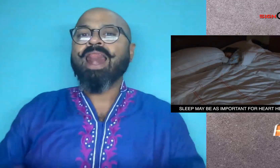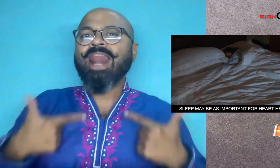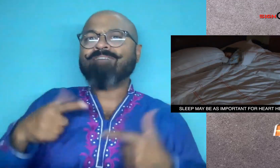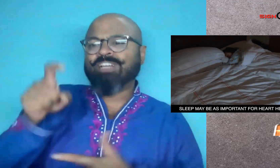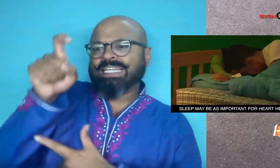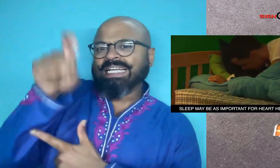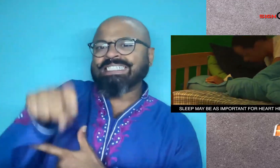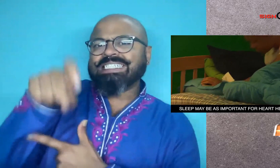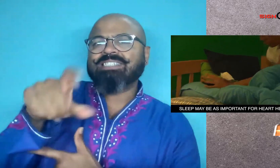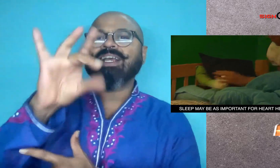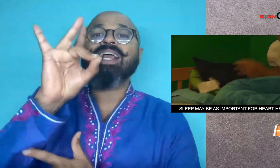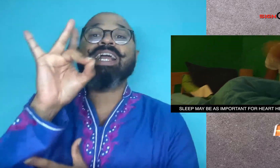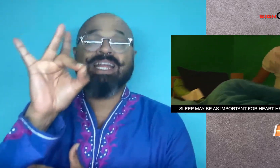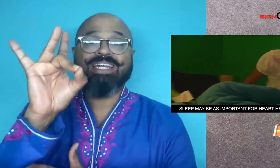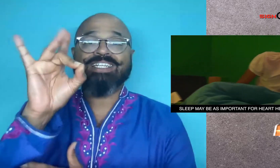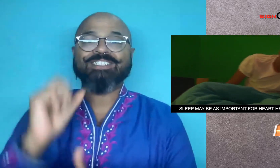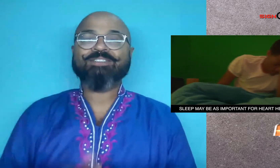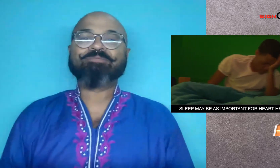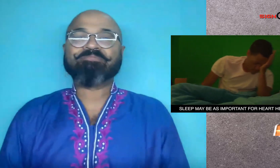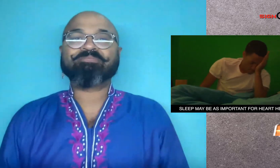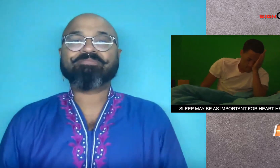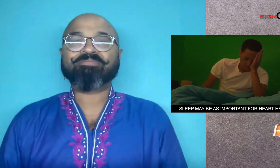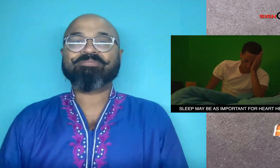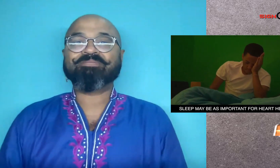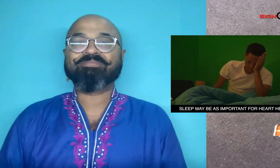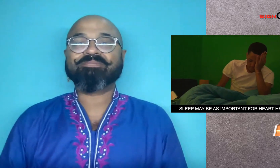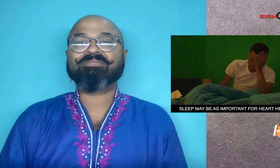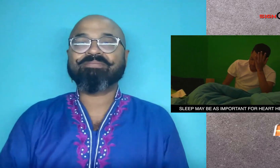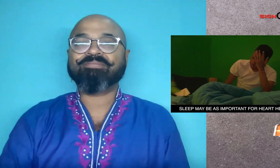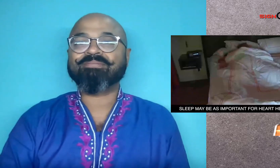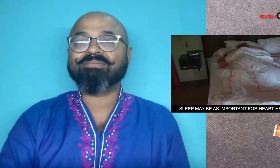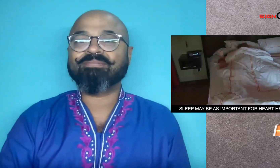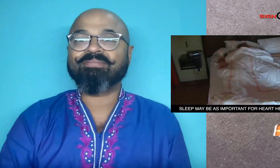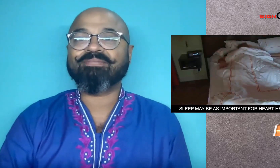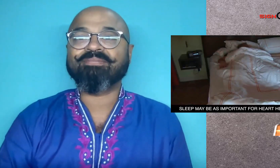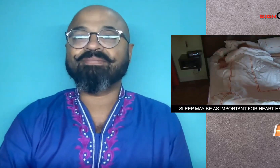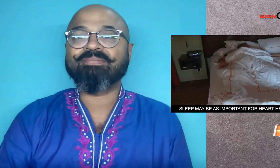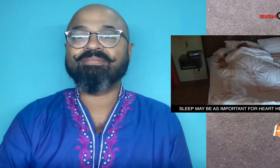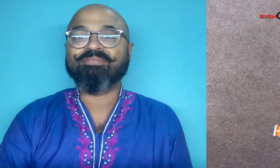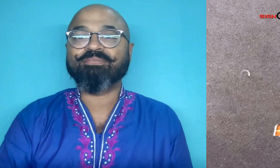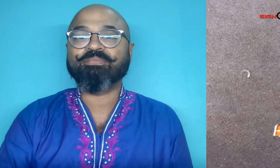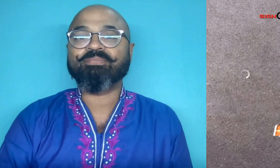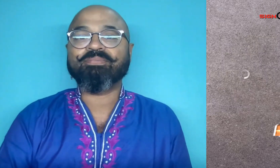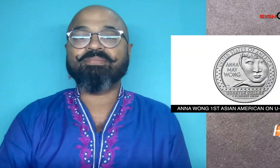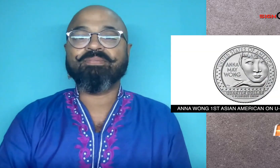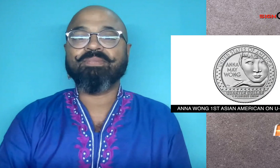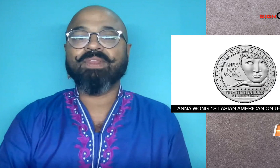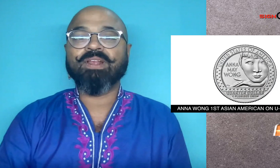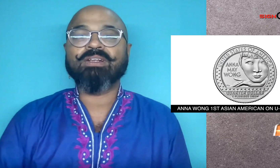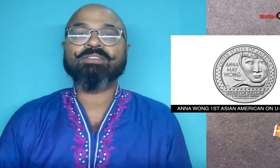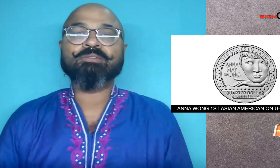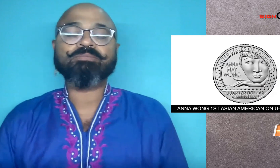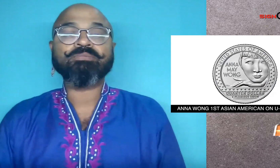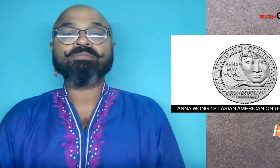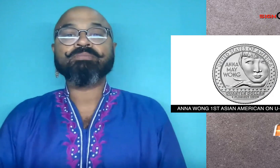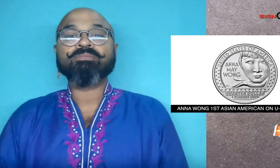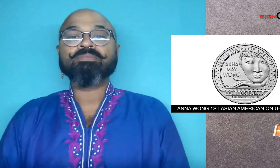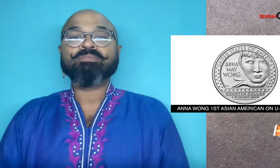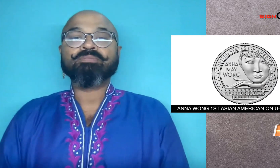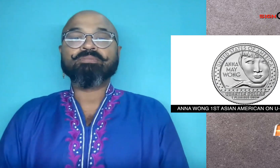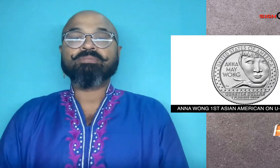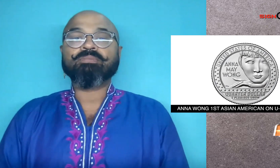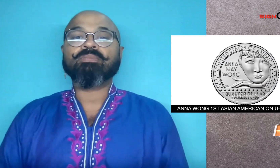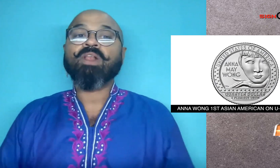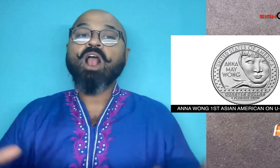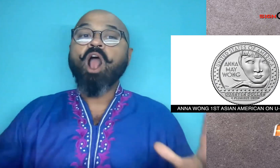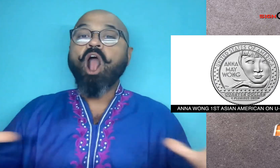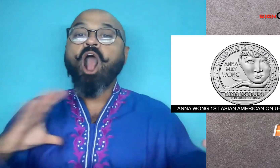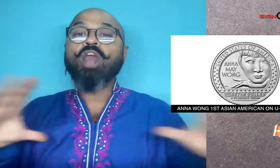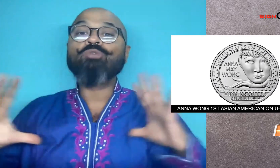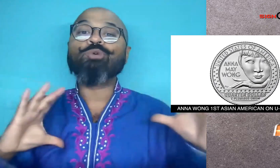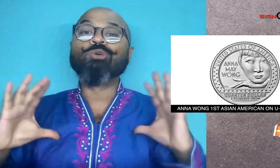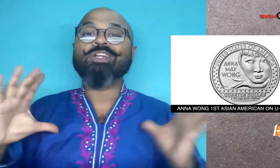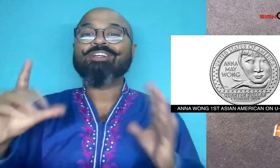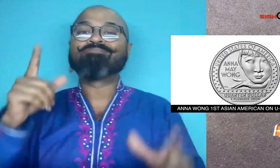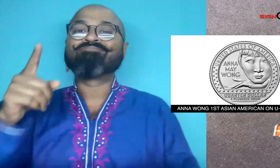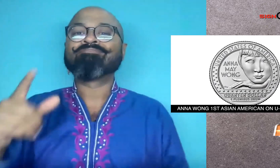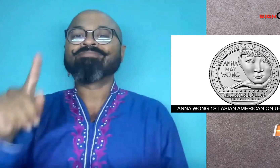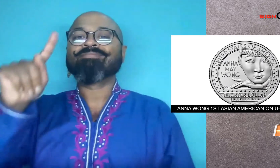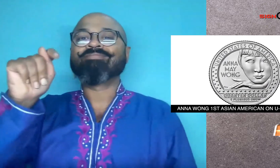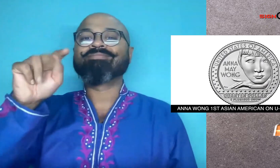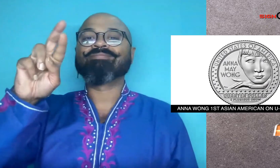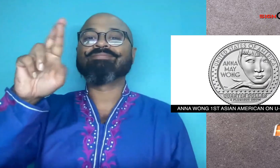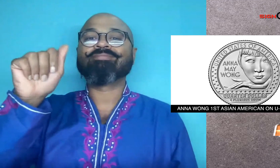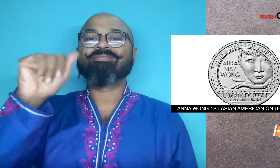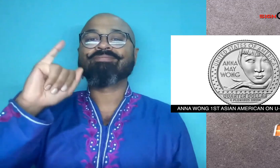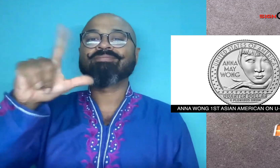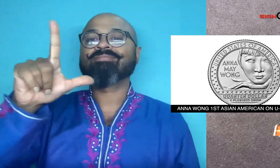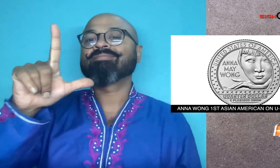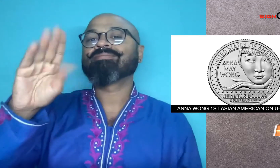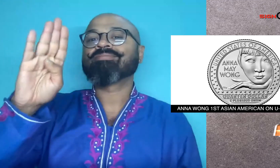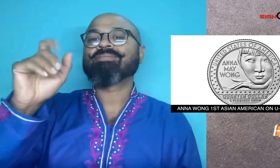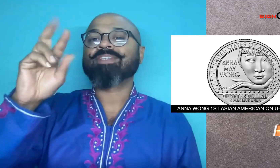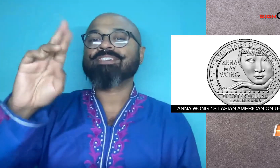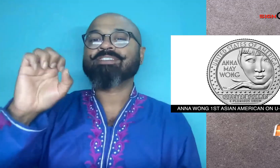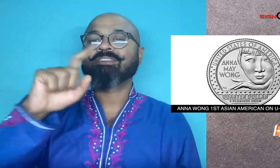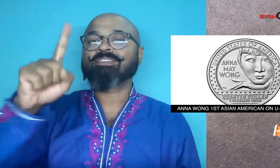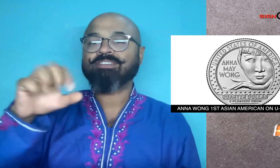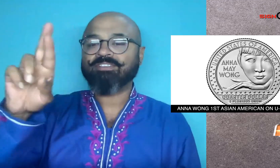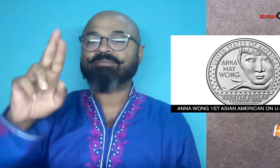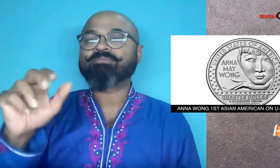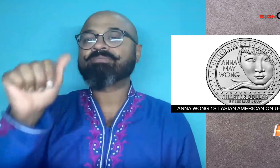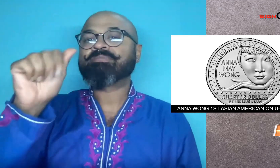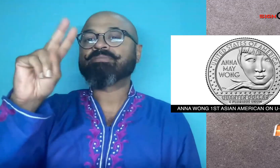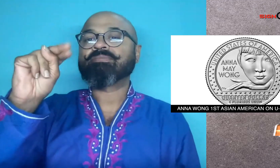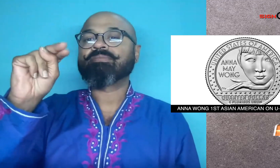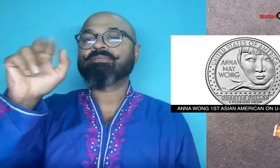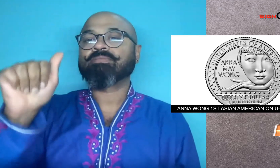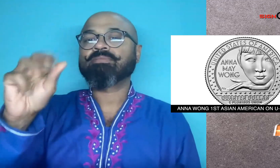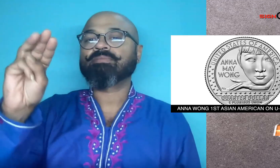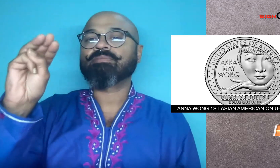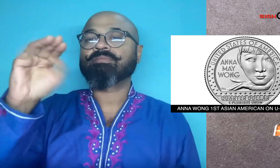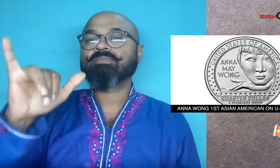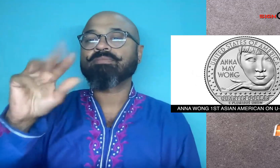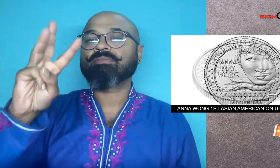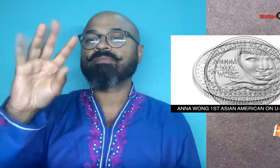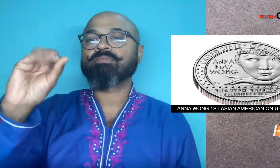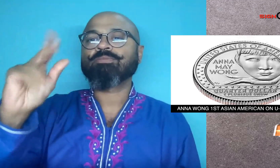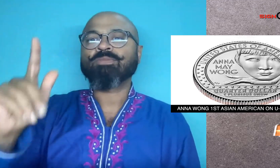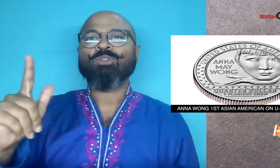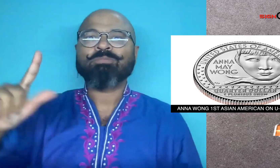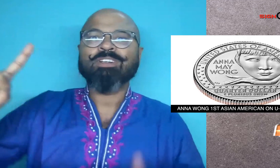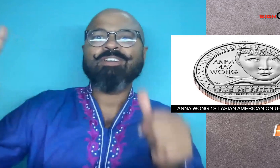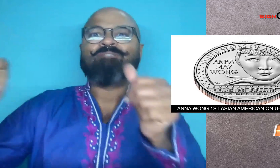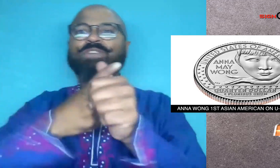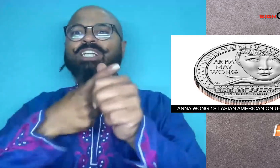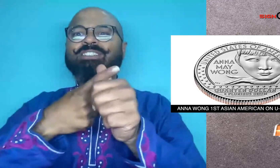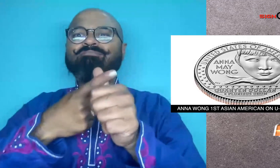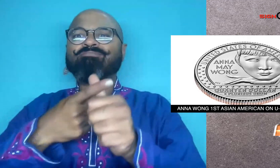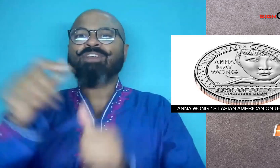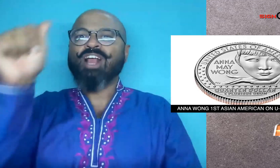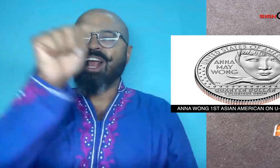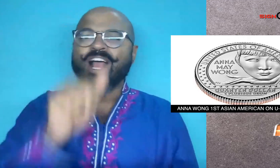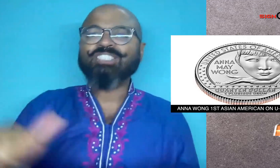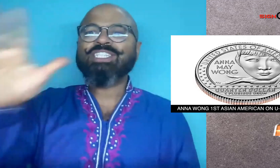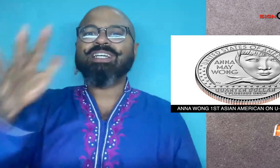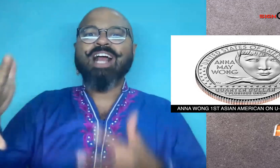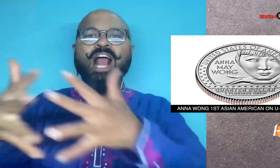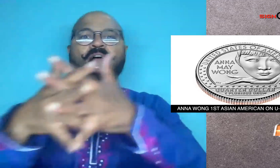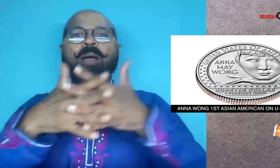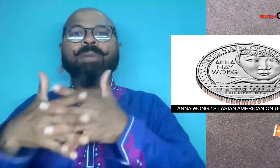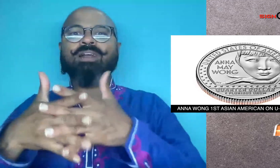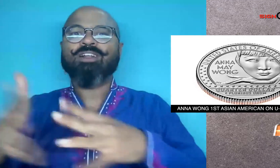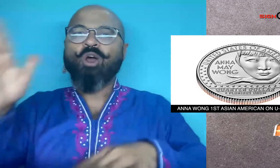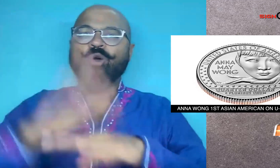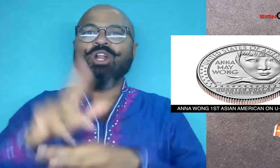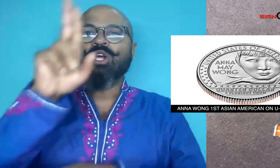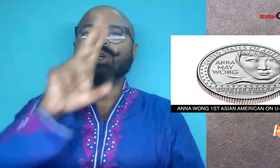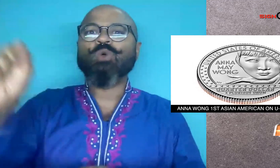to its heart check-list known as "life's essential eight " -- Hollywood trailblazer Anna May